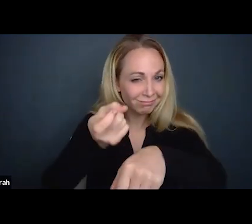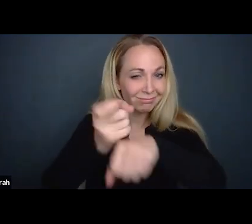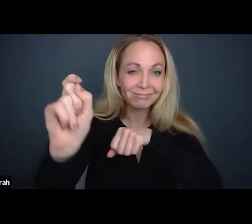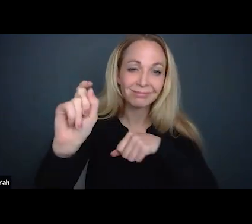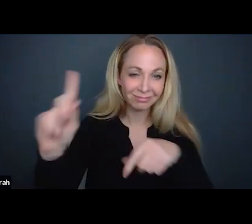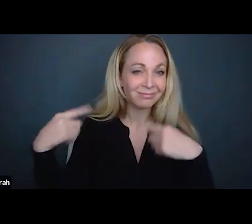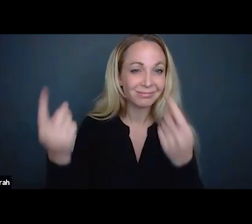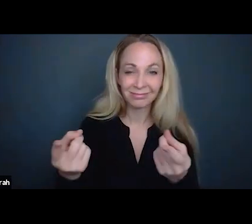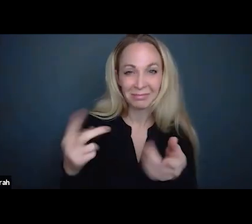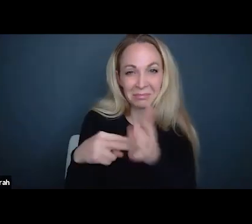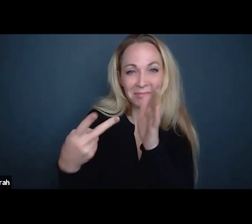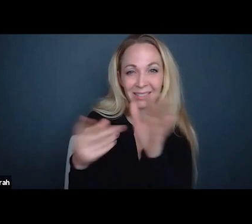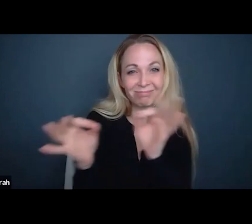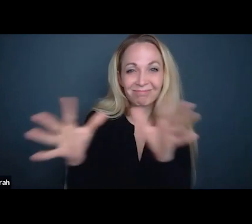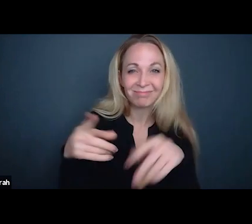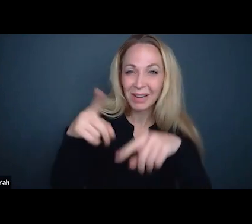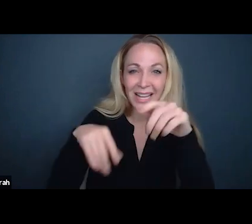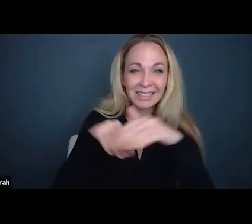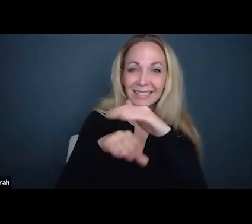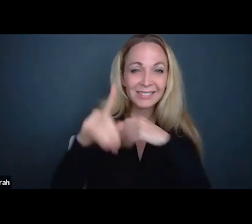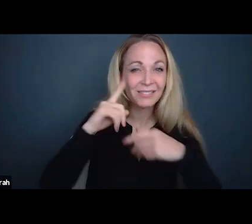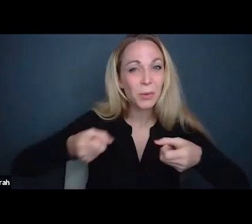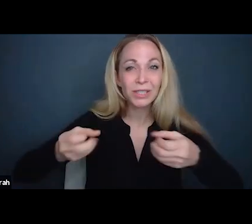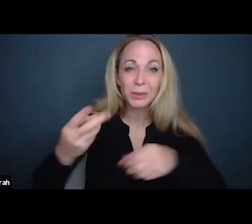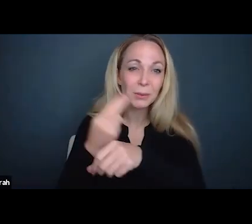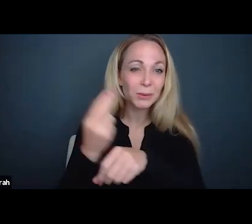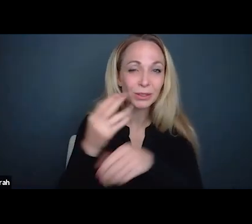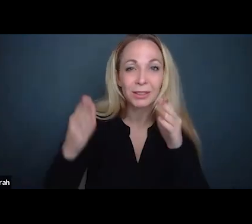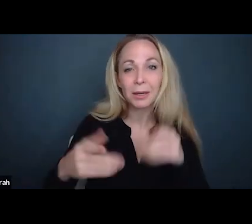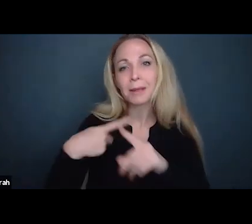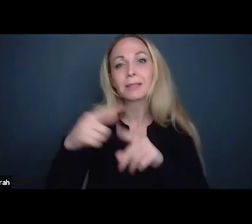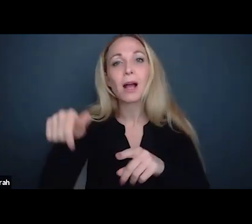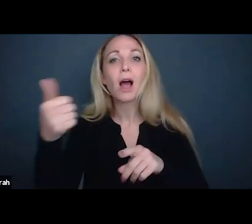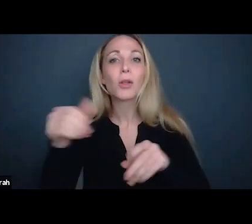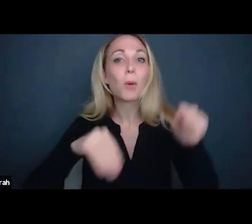rendering them completely inaccessible to wheelchair users and other mobility disabled folks.